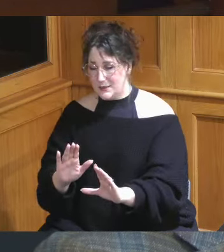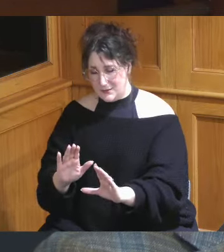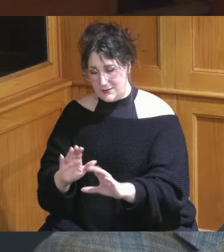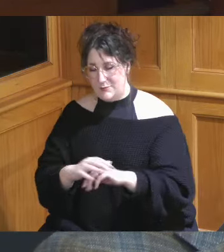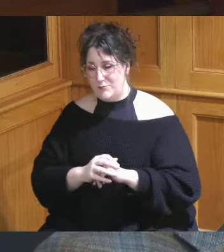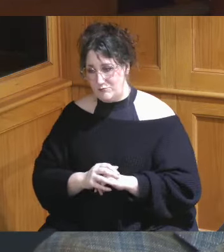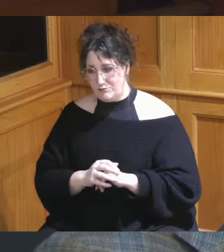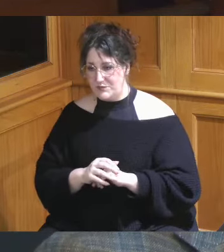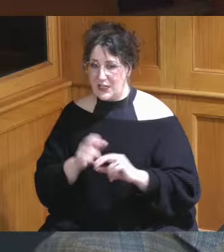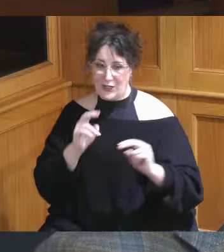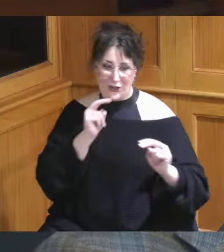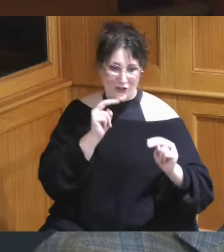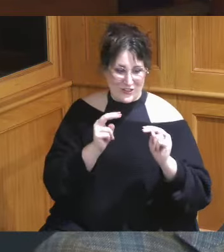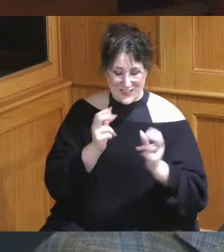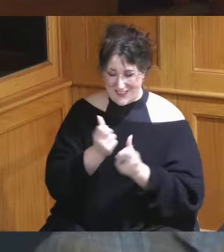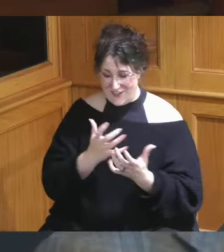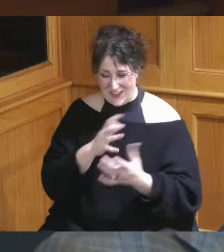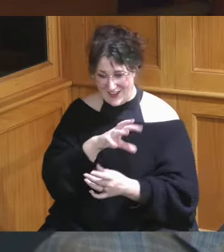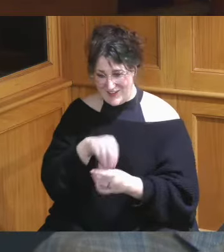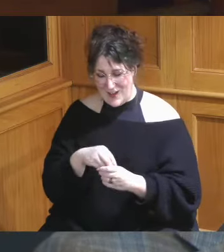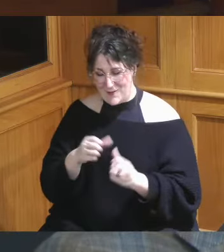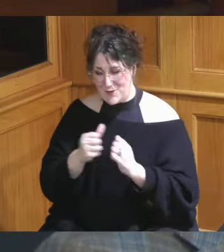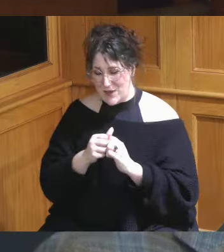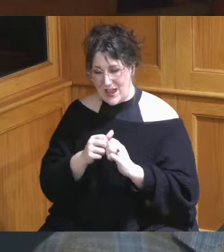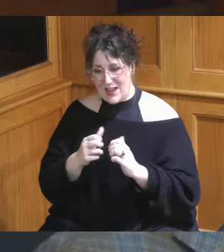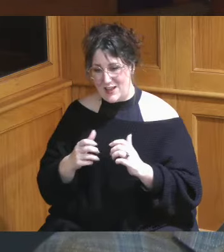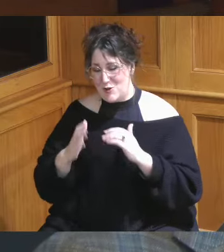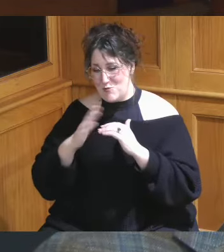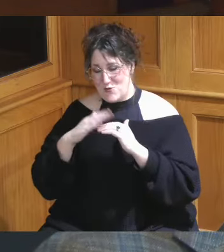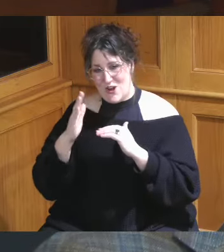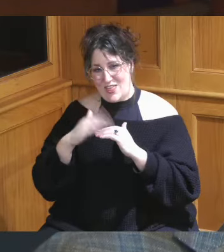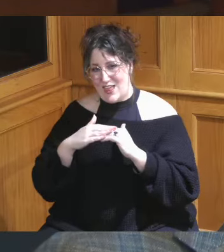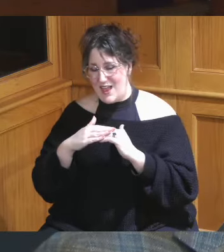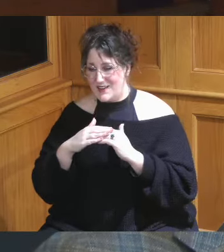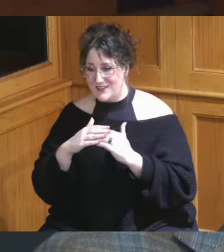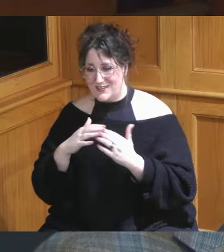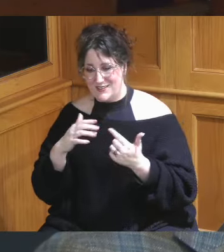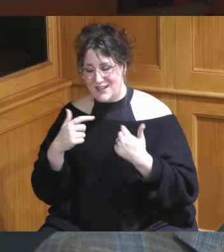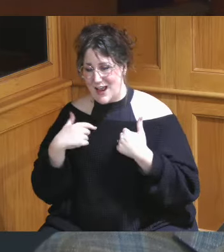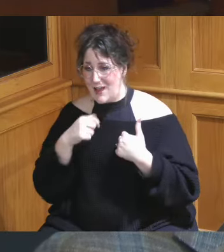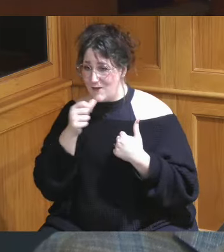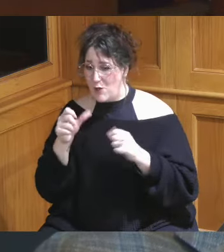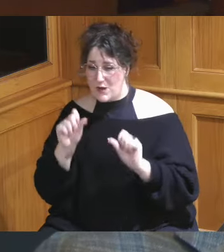negotiations as well. But on top of that, I you know I've been unable to drive and do all the